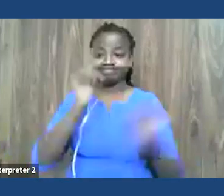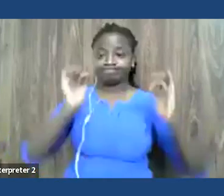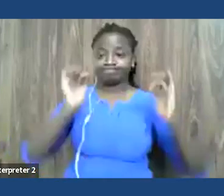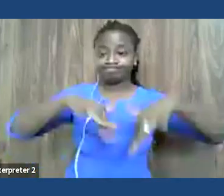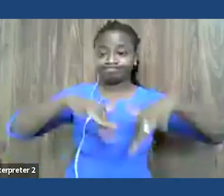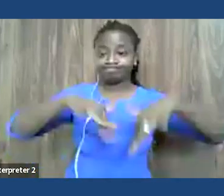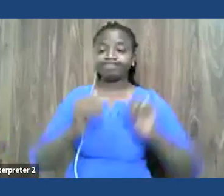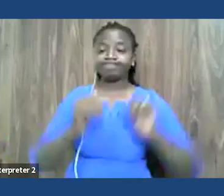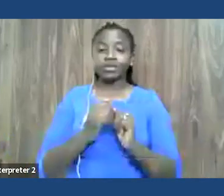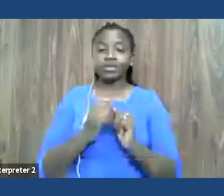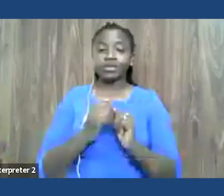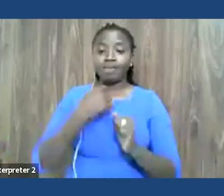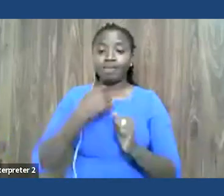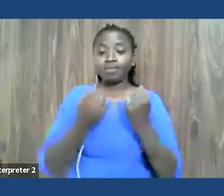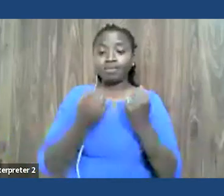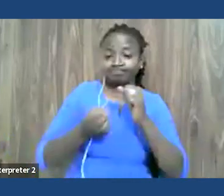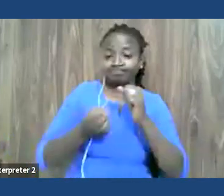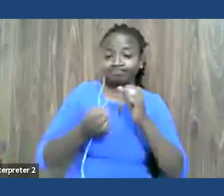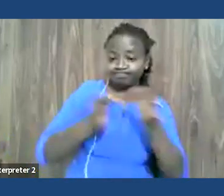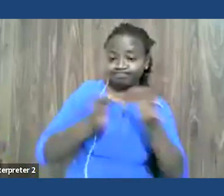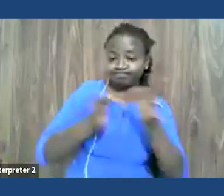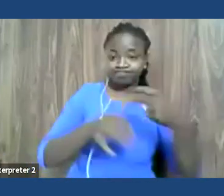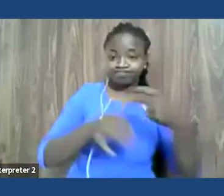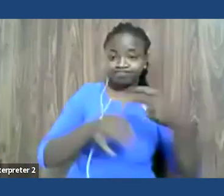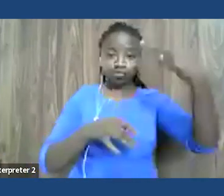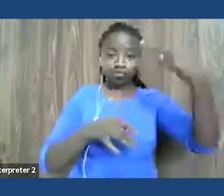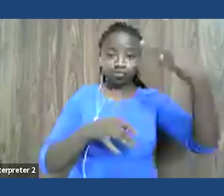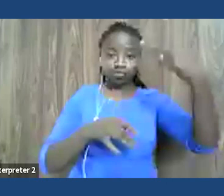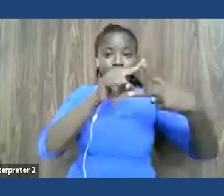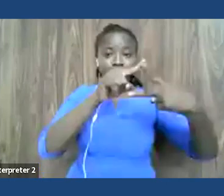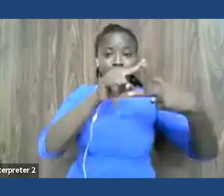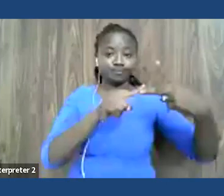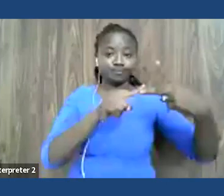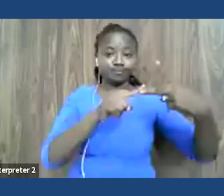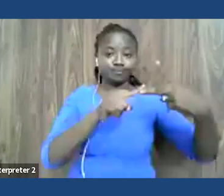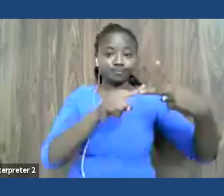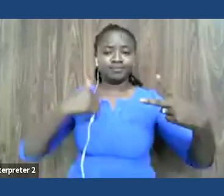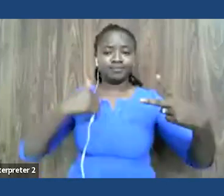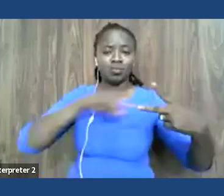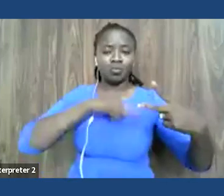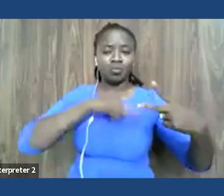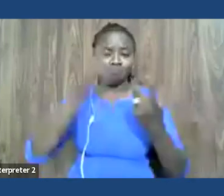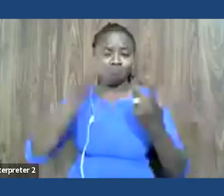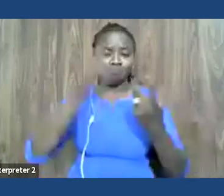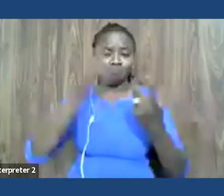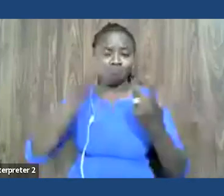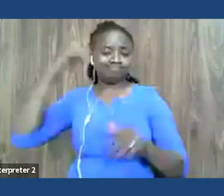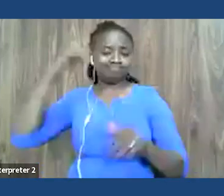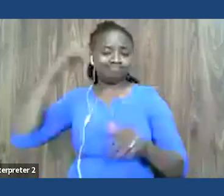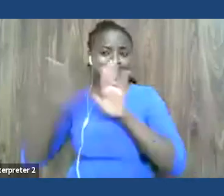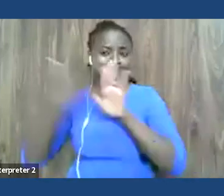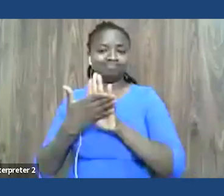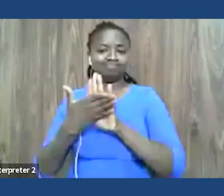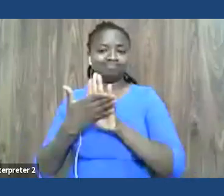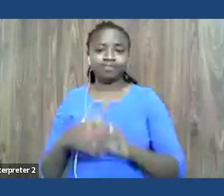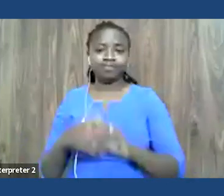two areas of concern that I think that we should all keep in mind as we move forward,